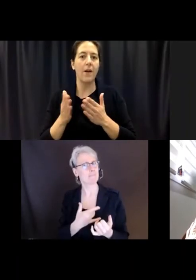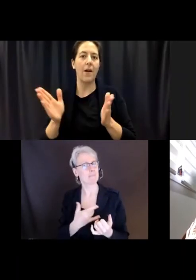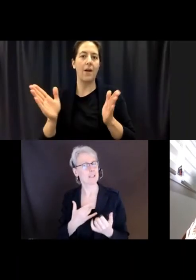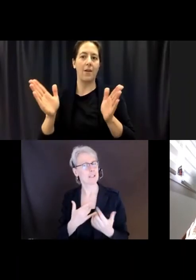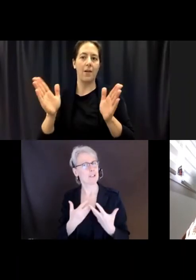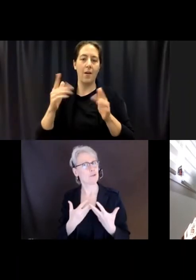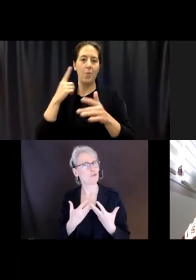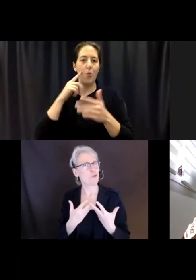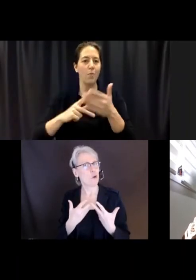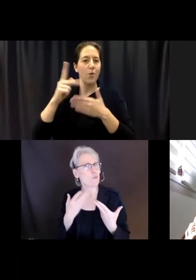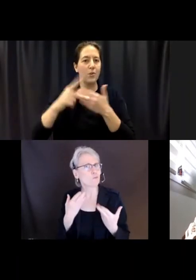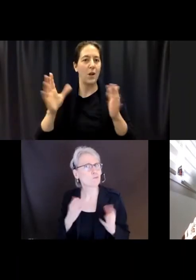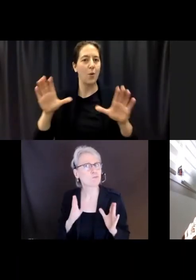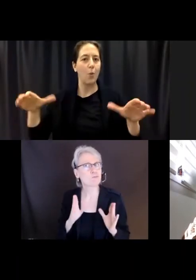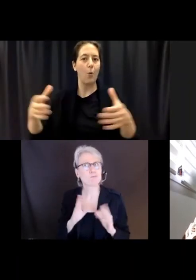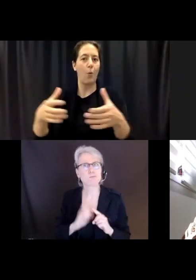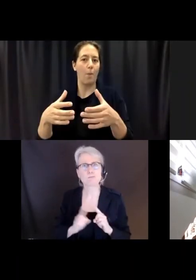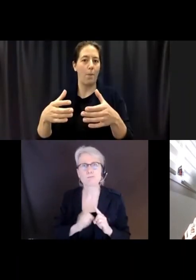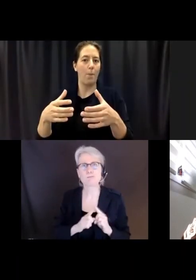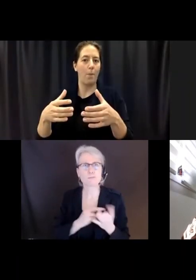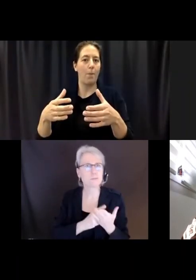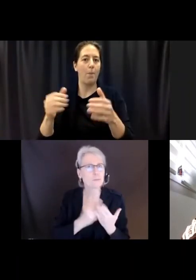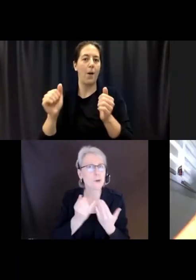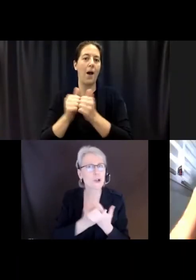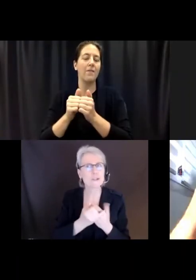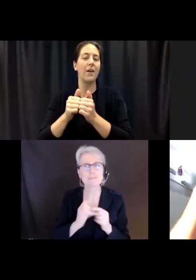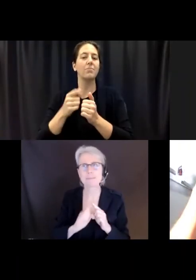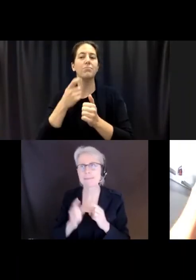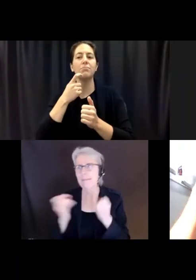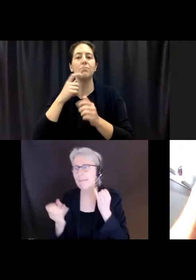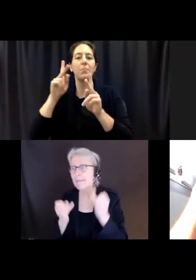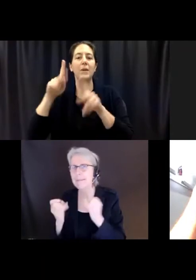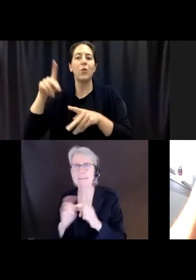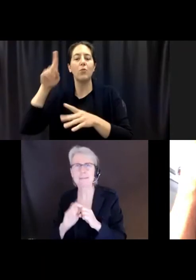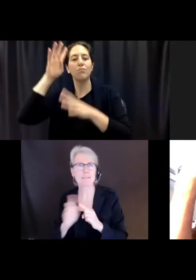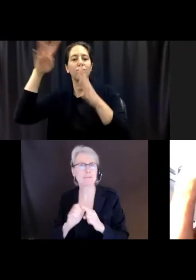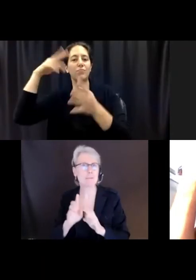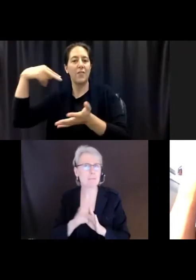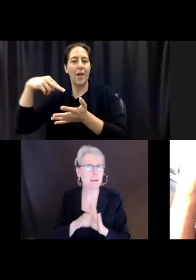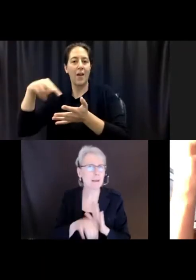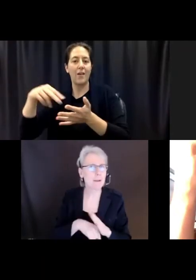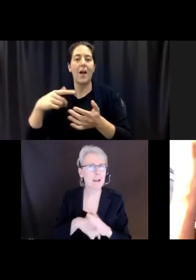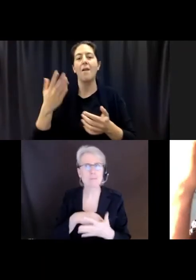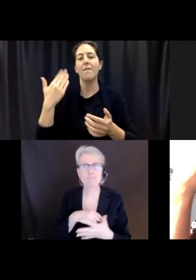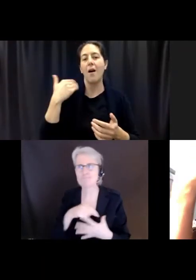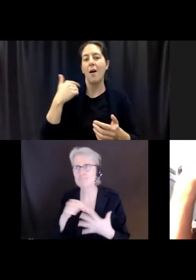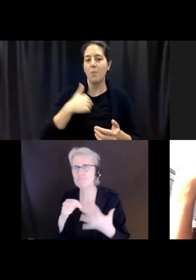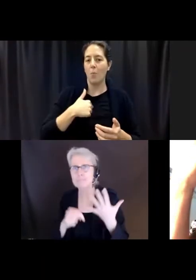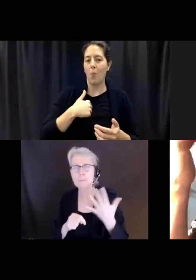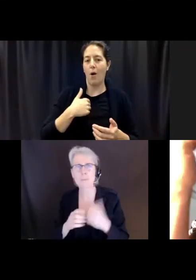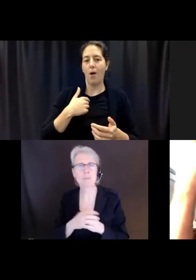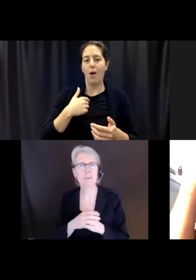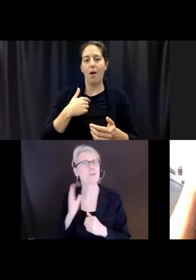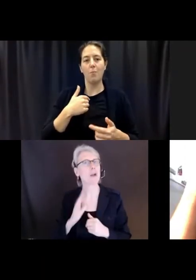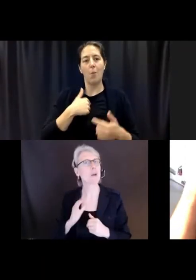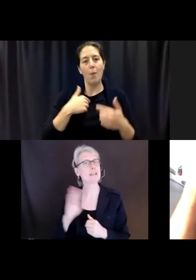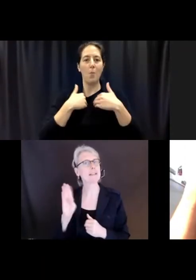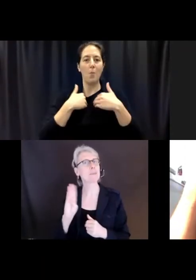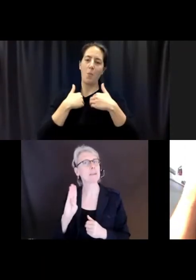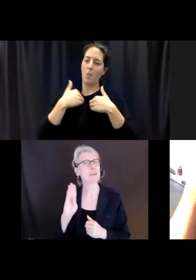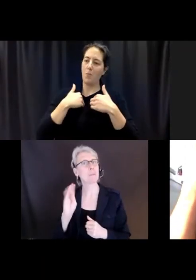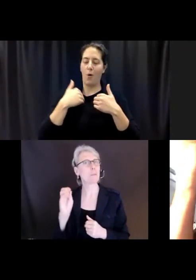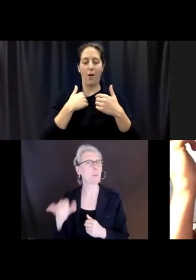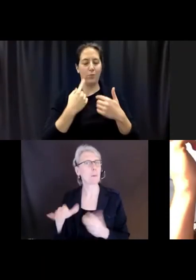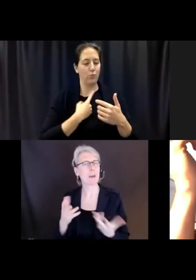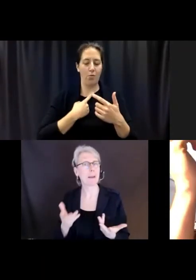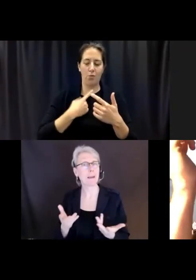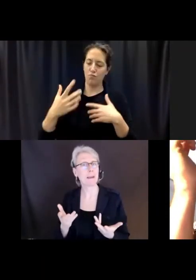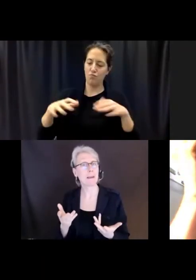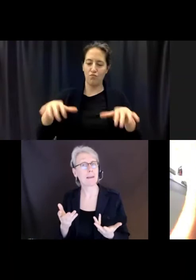DIFFERENT TYPES OF PROJECTS. SO I WAS THE B-BOY. I WAS ALWAYS ABOUT ME, MYSELF AND I.